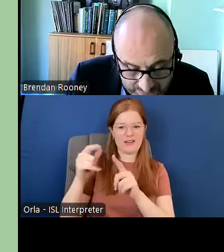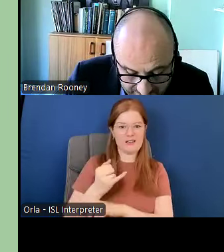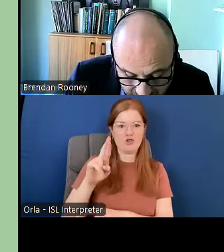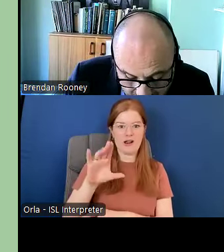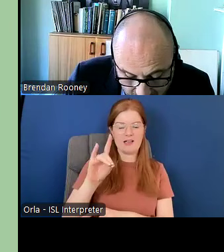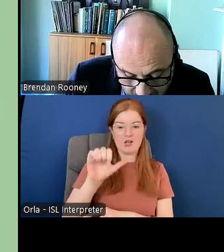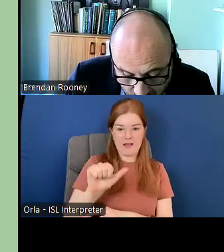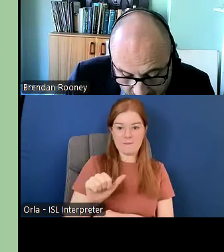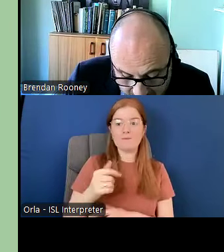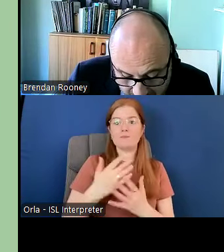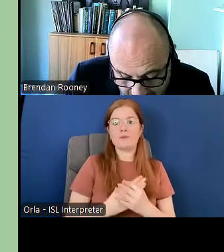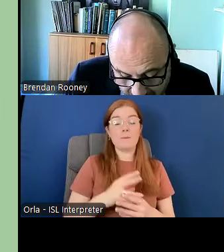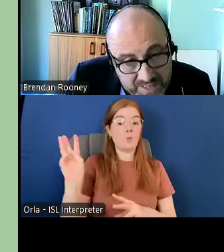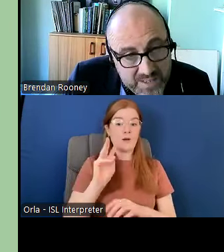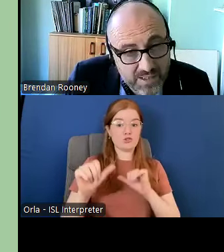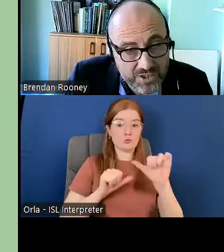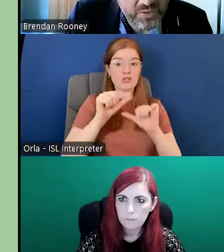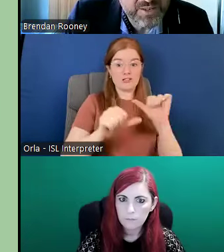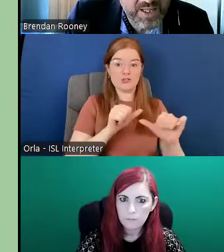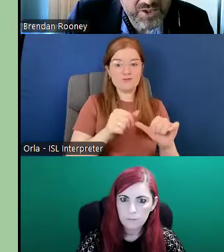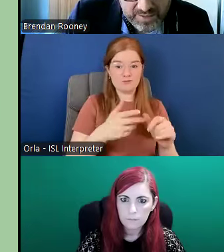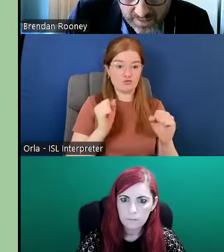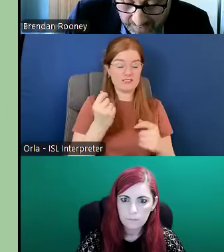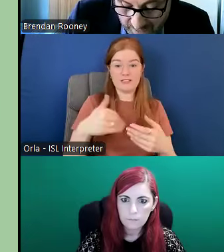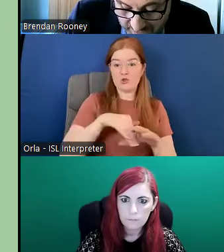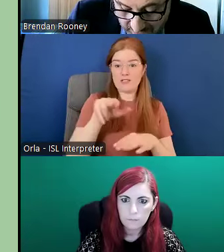Procession, which has very recently joined the National Gallery of Ireland's